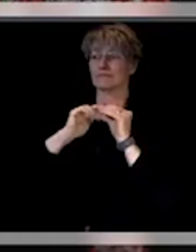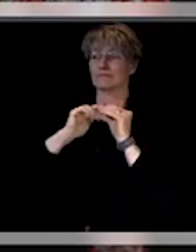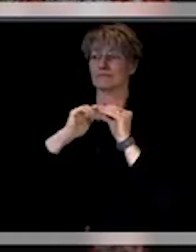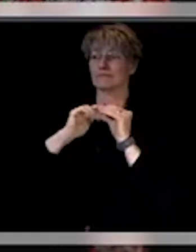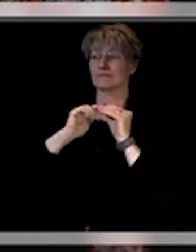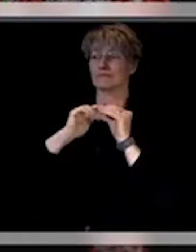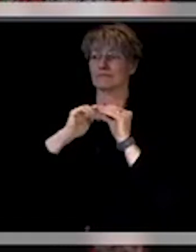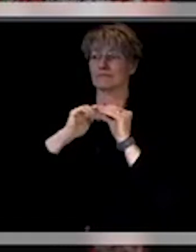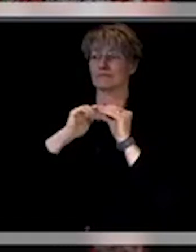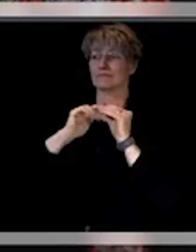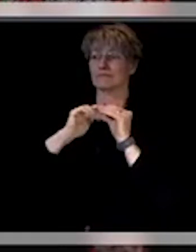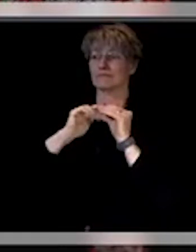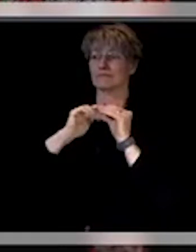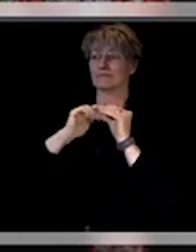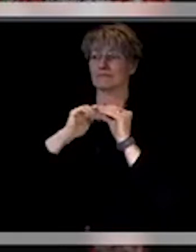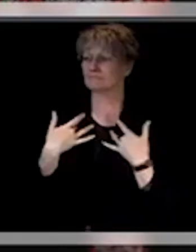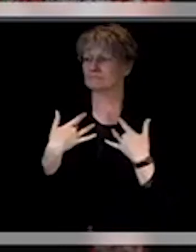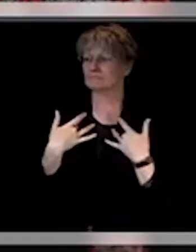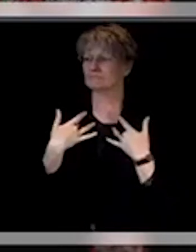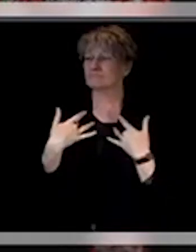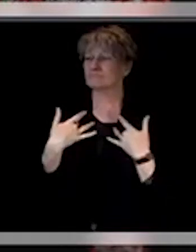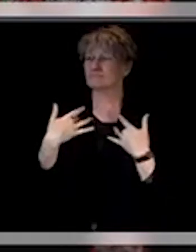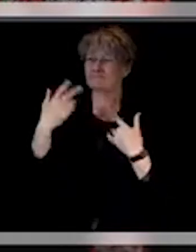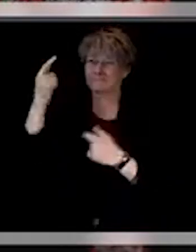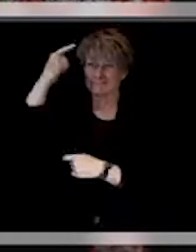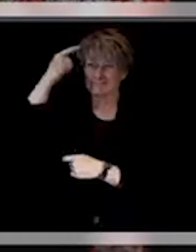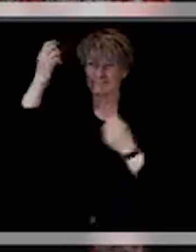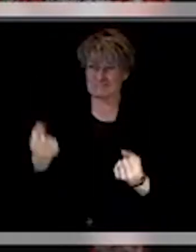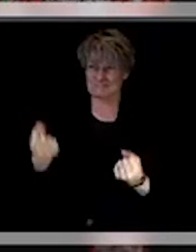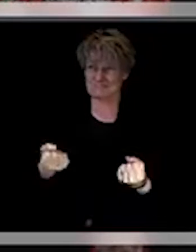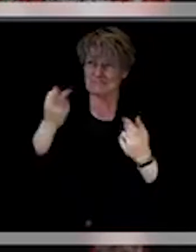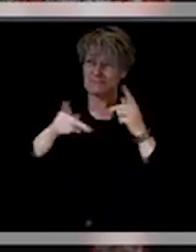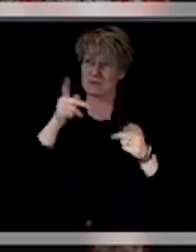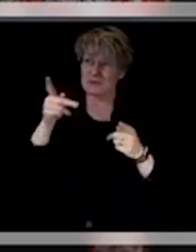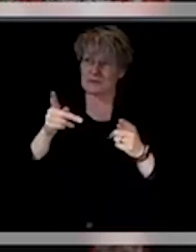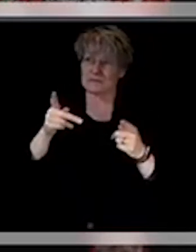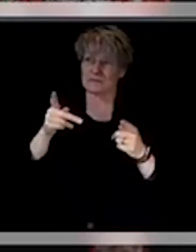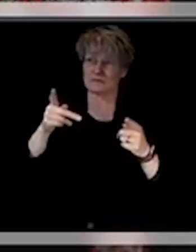are a large number of people in our community who are really scared, whether they're older